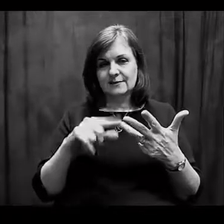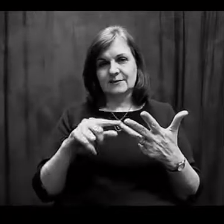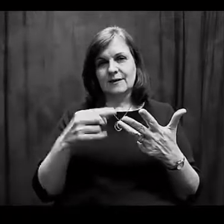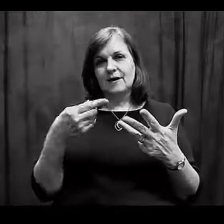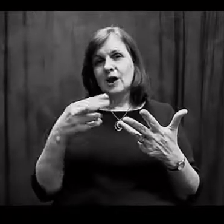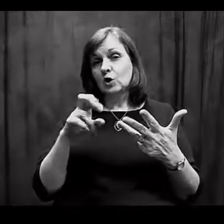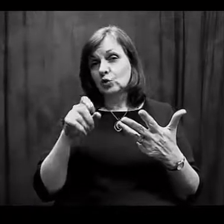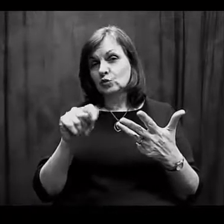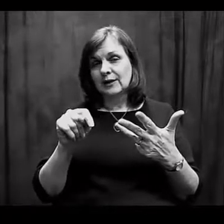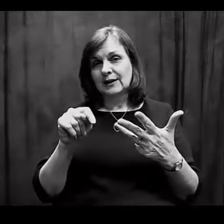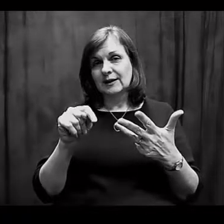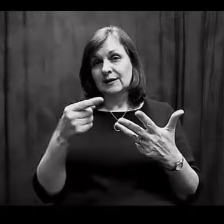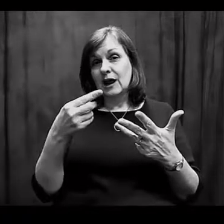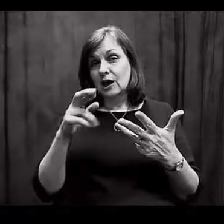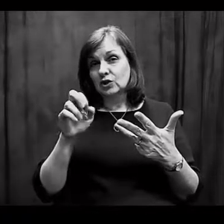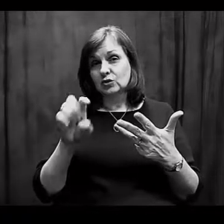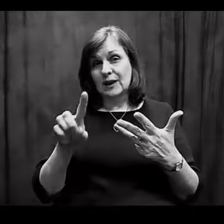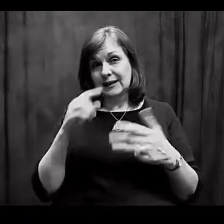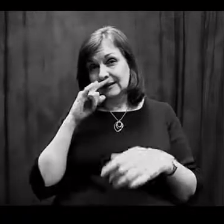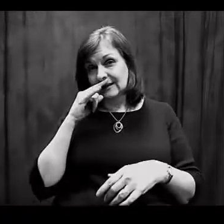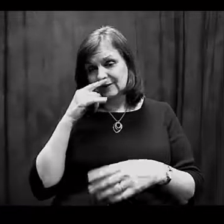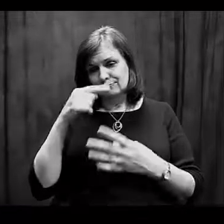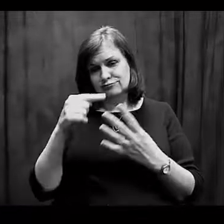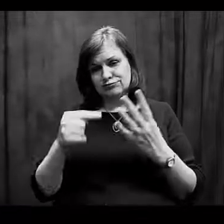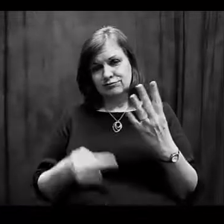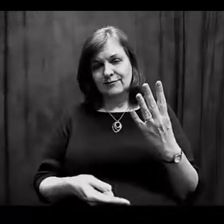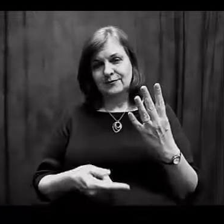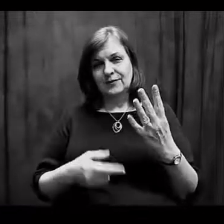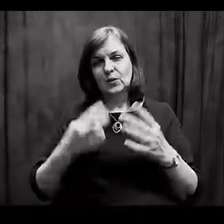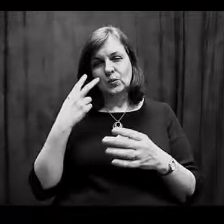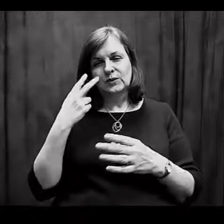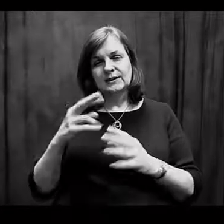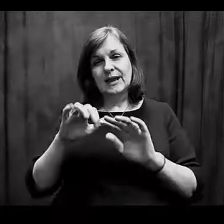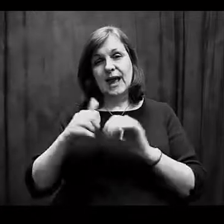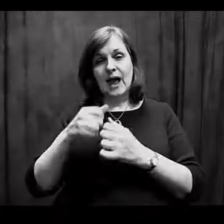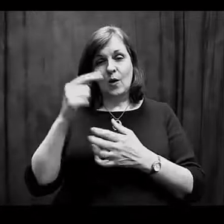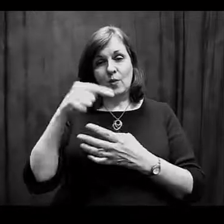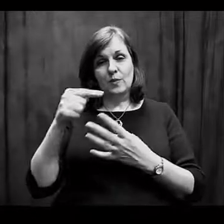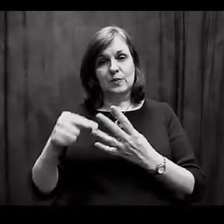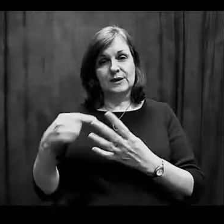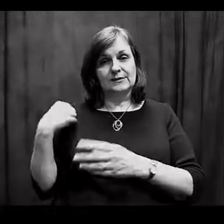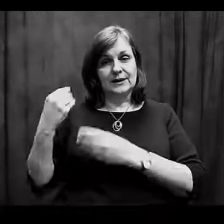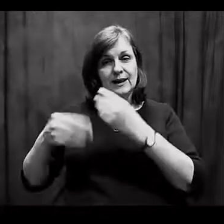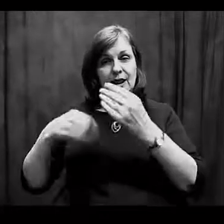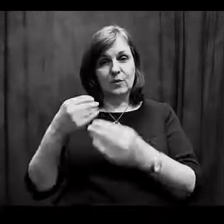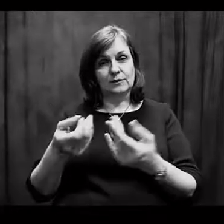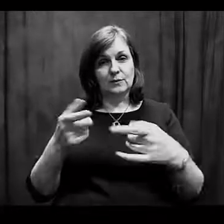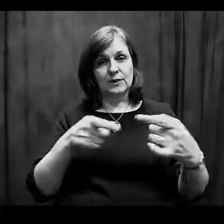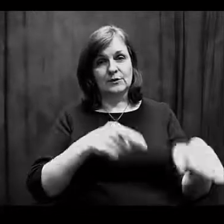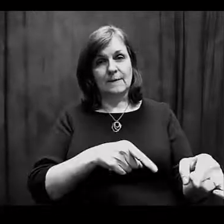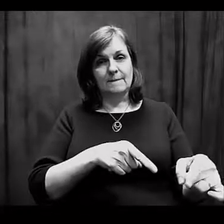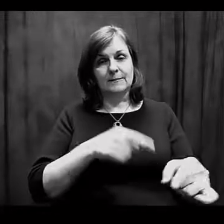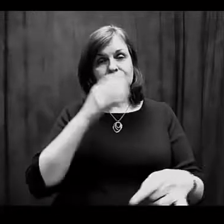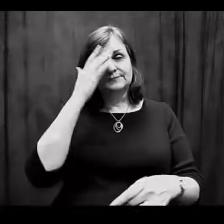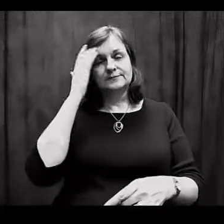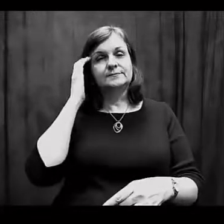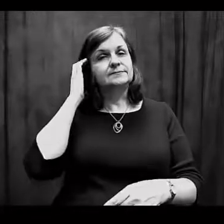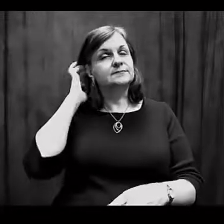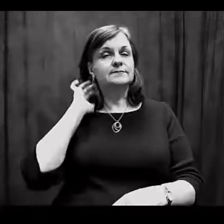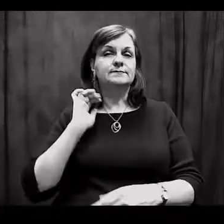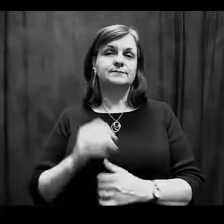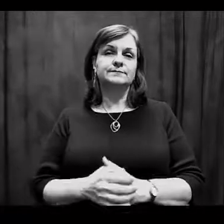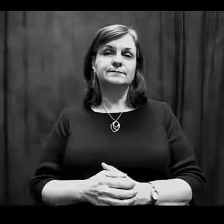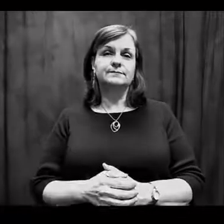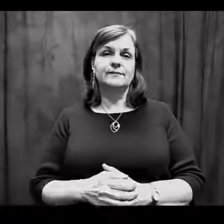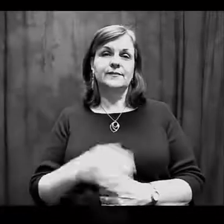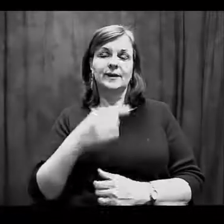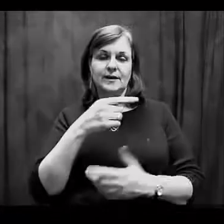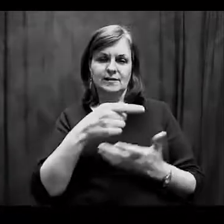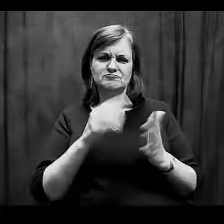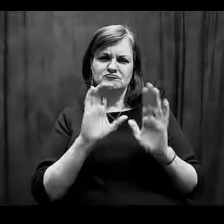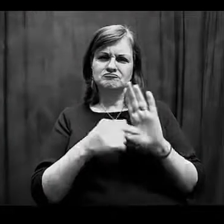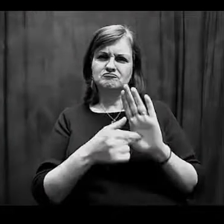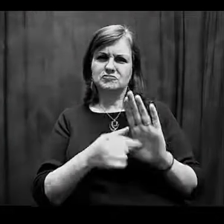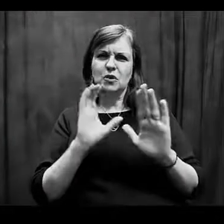great grandkids -- so we'll look at that and how this genetics and inheritance plays out